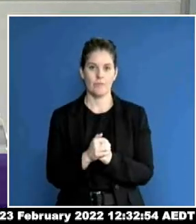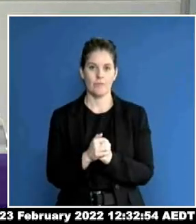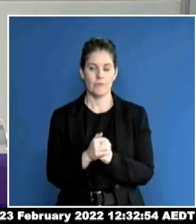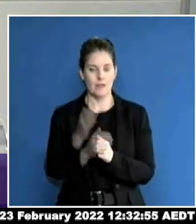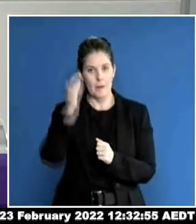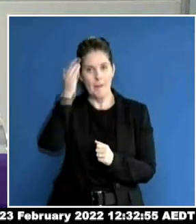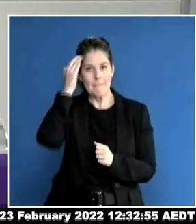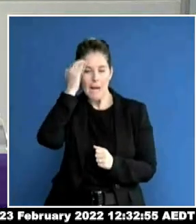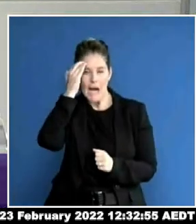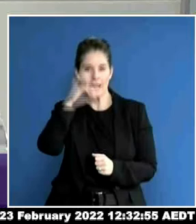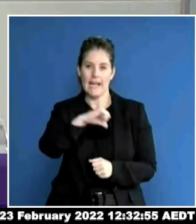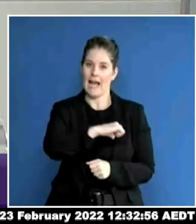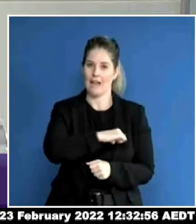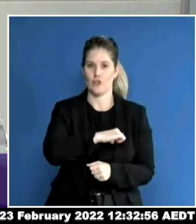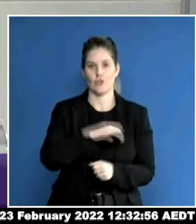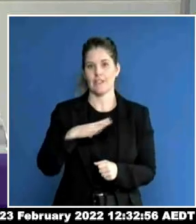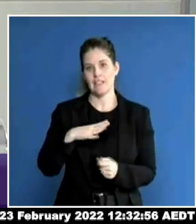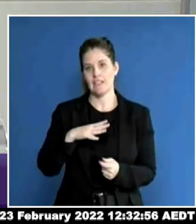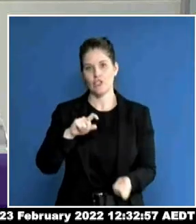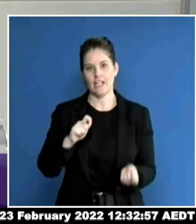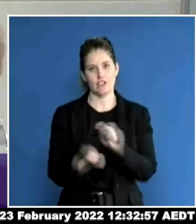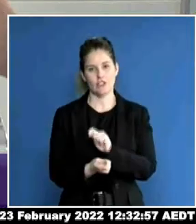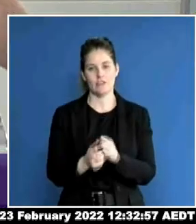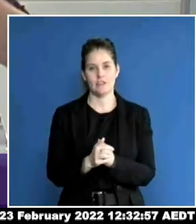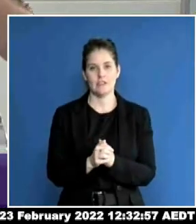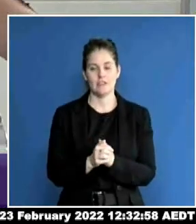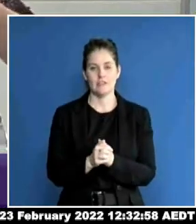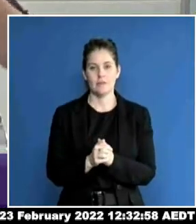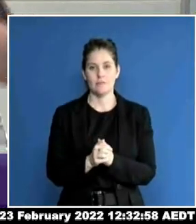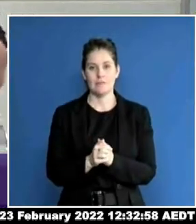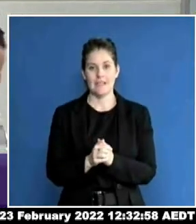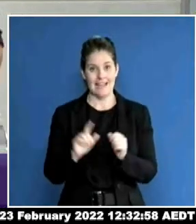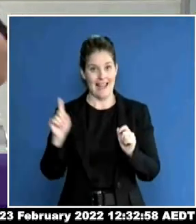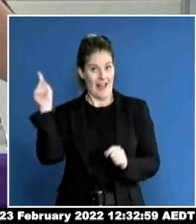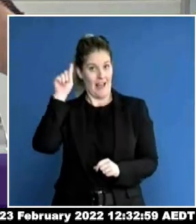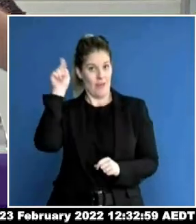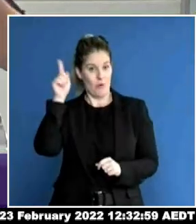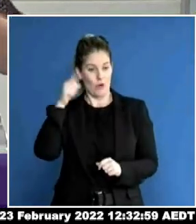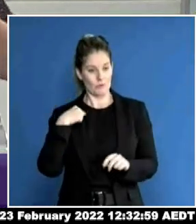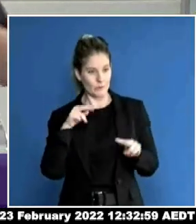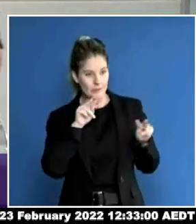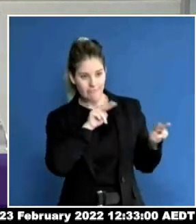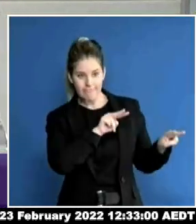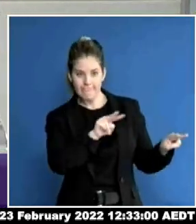Unfortunately, what we are seeing currently - and I suppose I used the term previously,